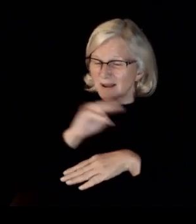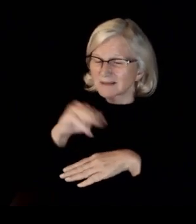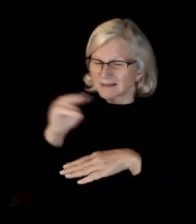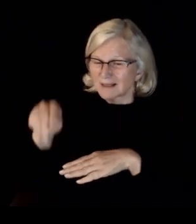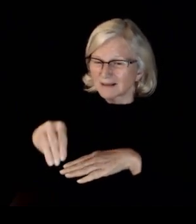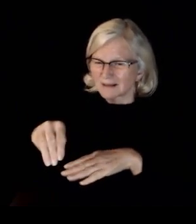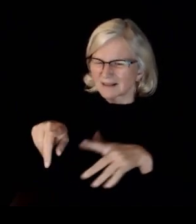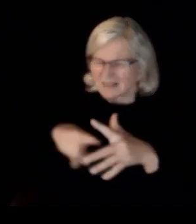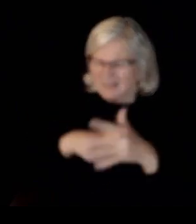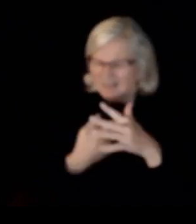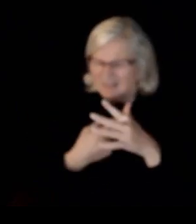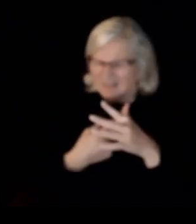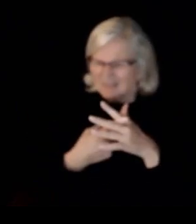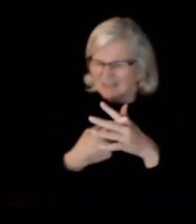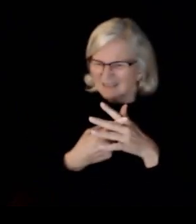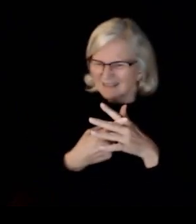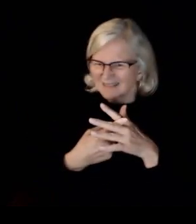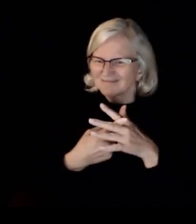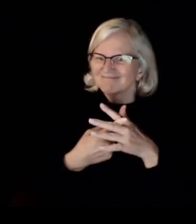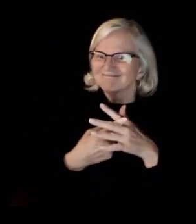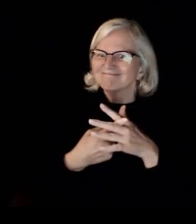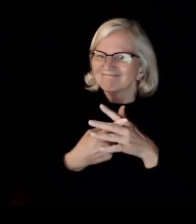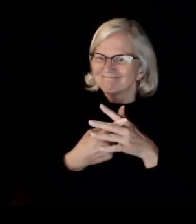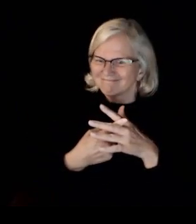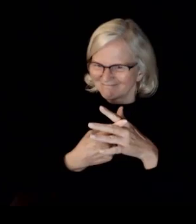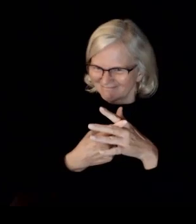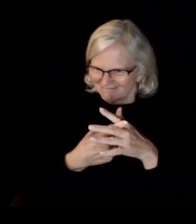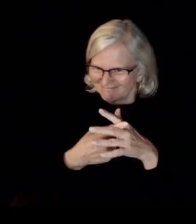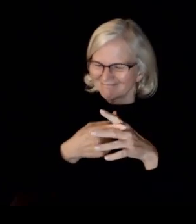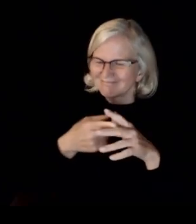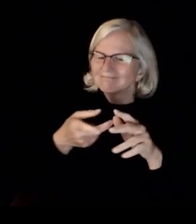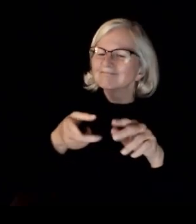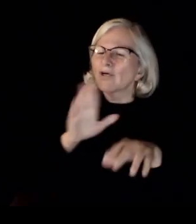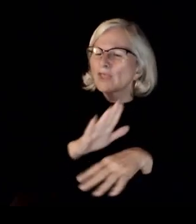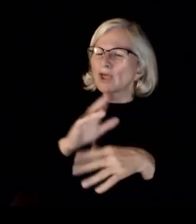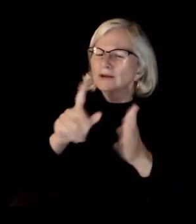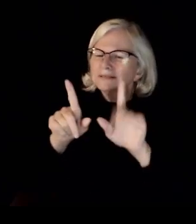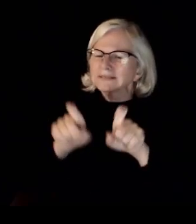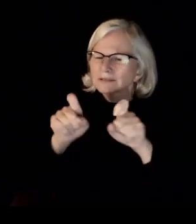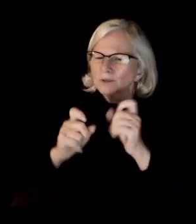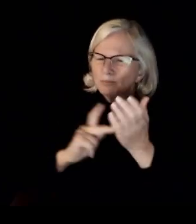so kind of like not relying so much on private testing uh does Minnesota have any plans?